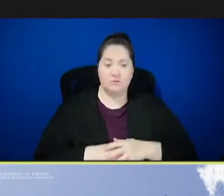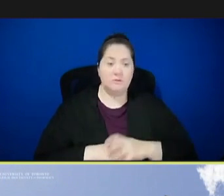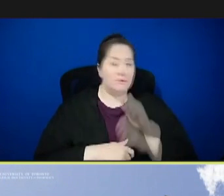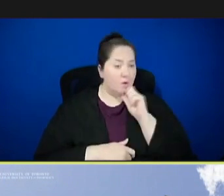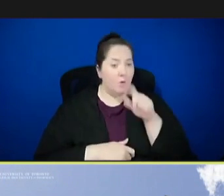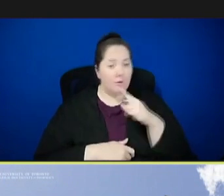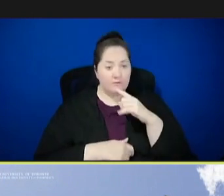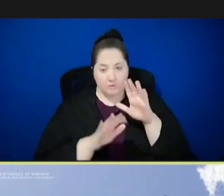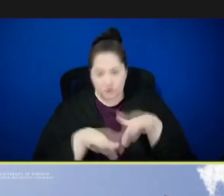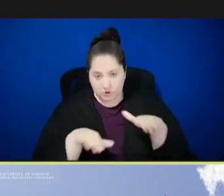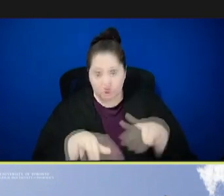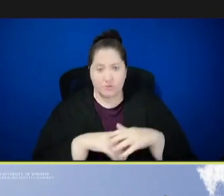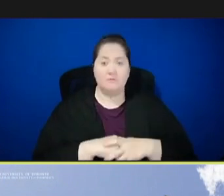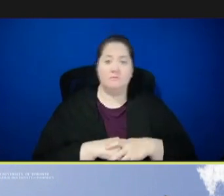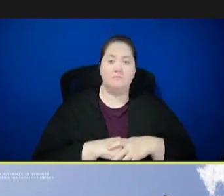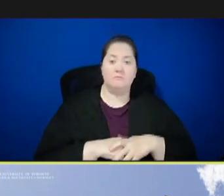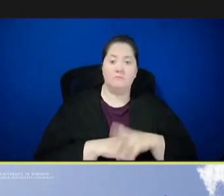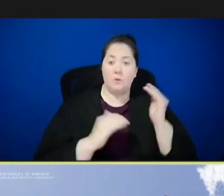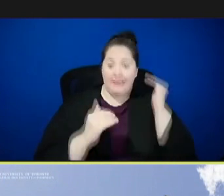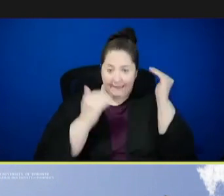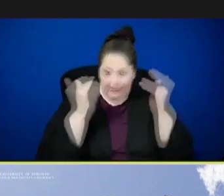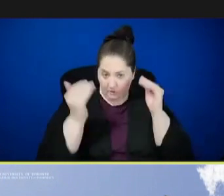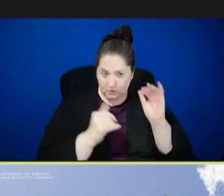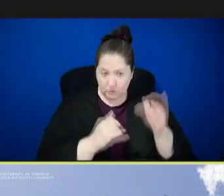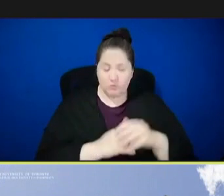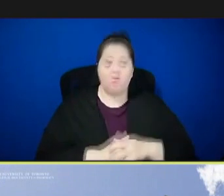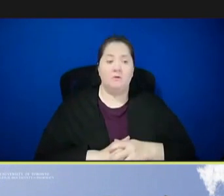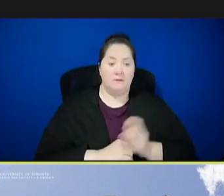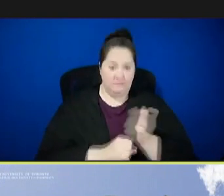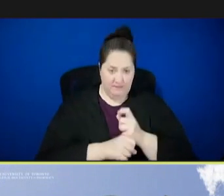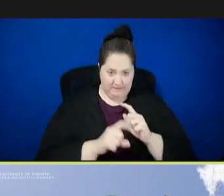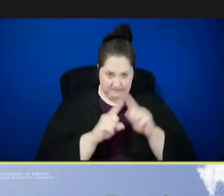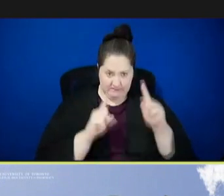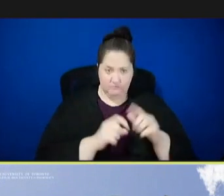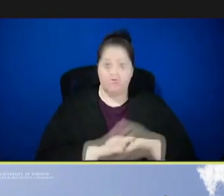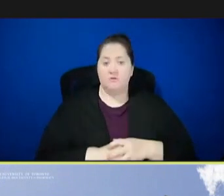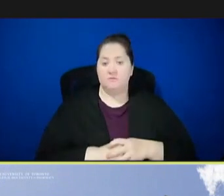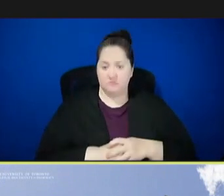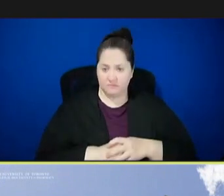by the way, but for adults. Really, really makes a difference for people of all ages. So,